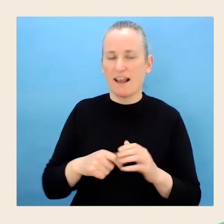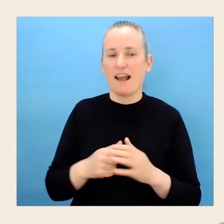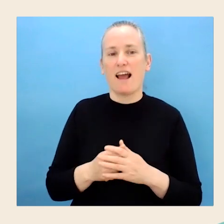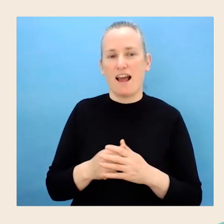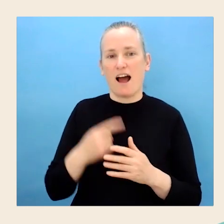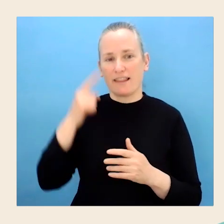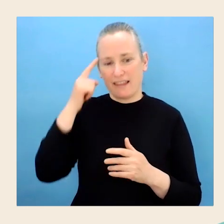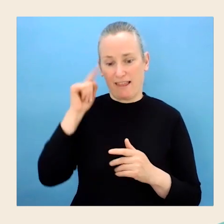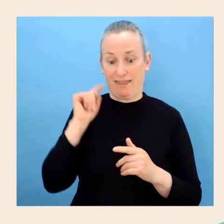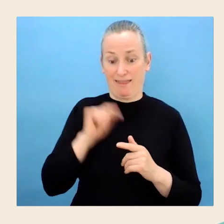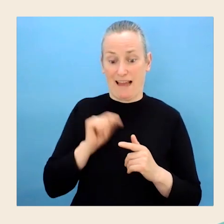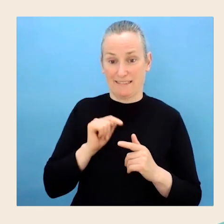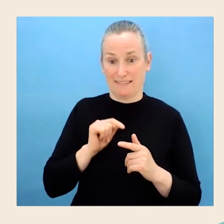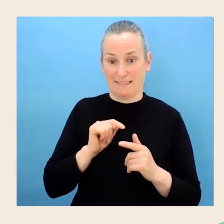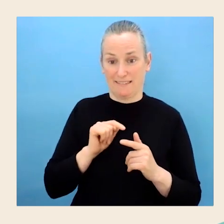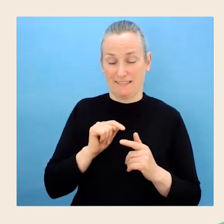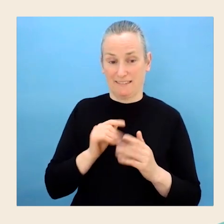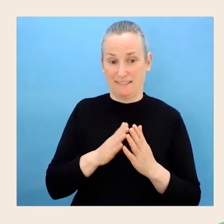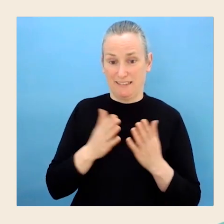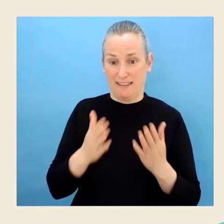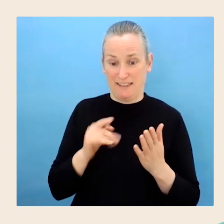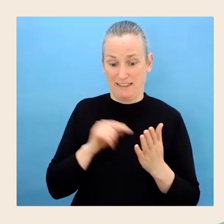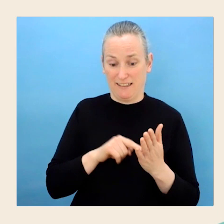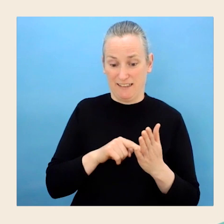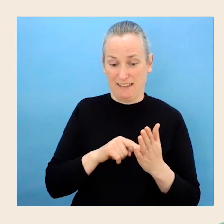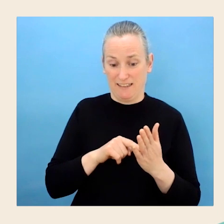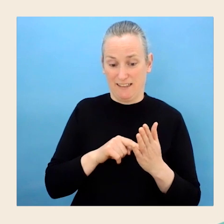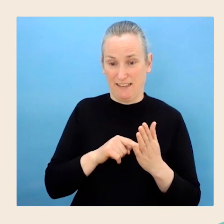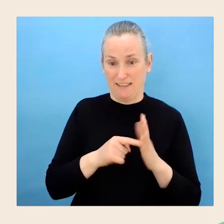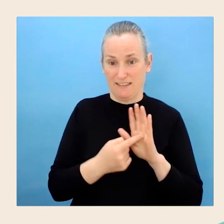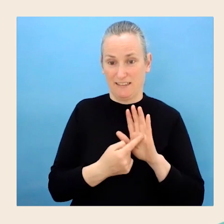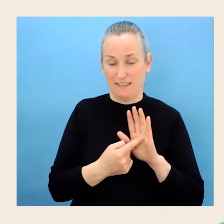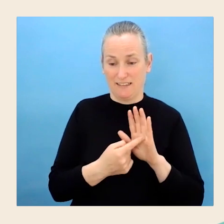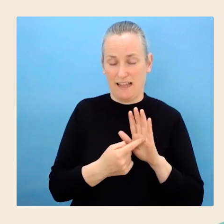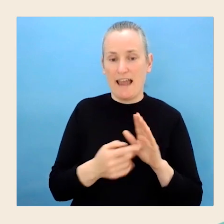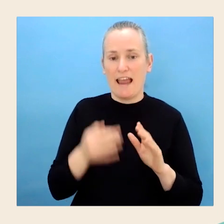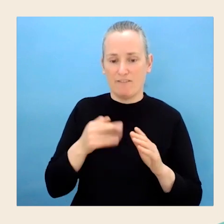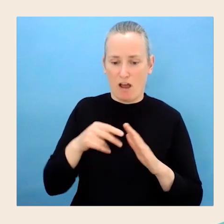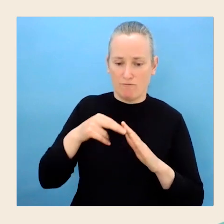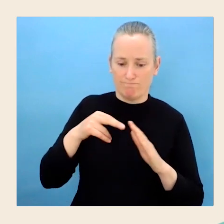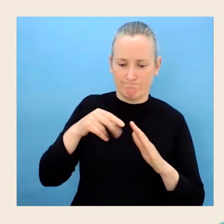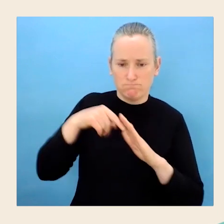It's the context, it's rich. It's representation that is singular